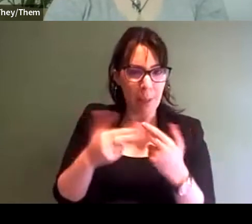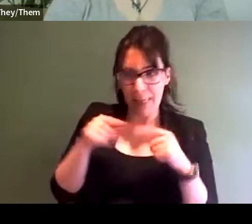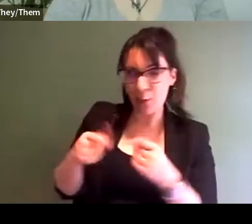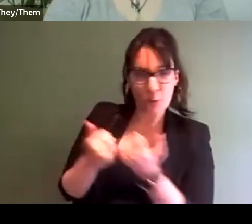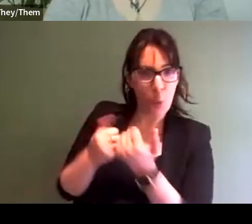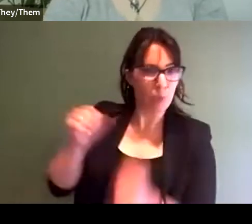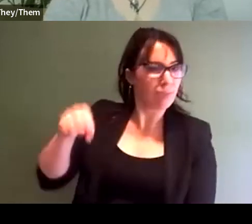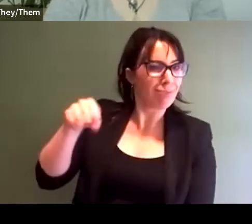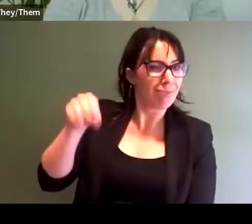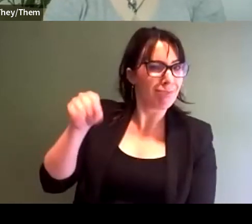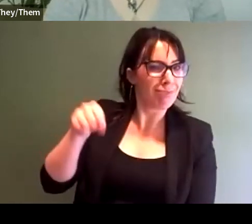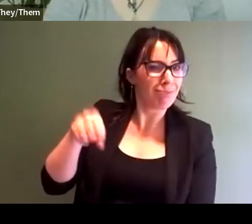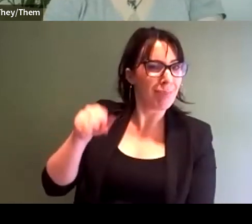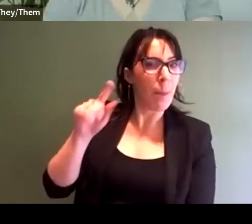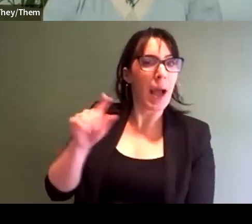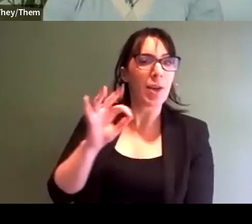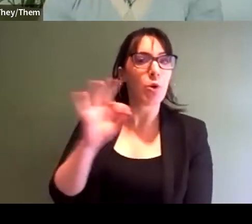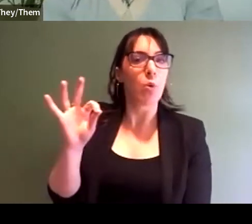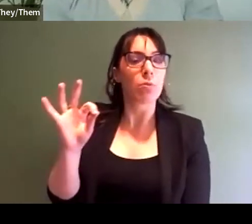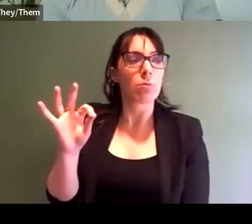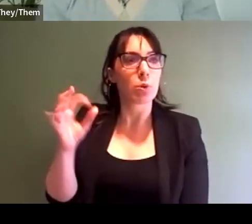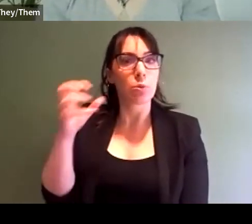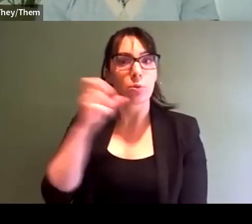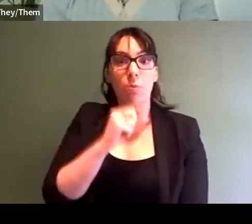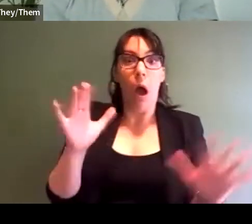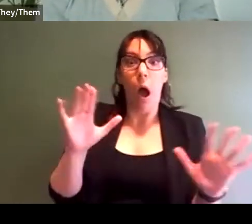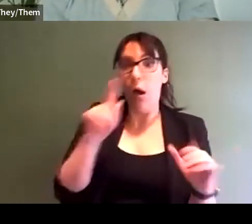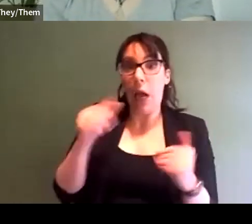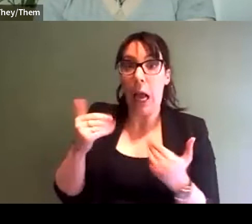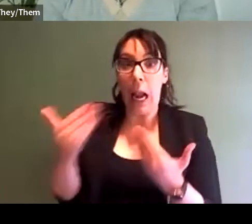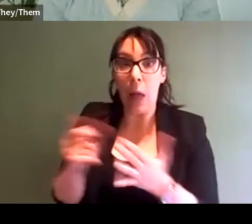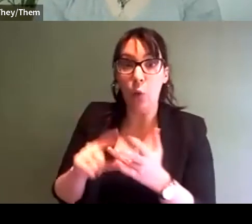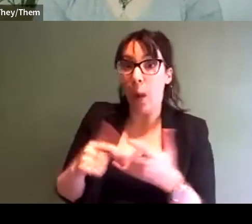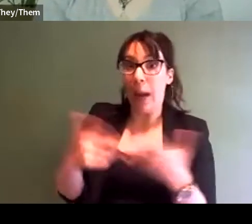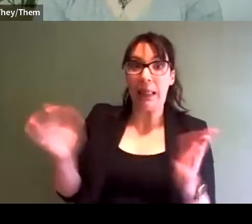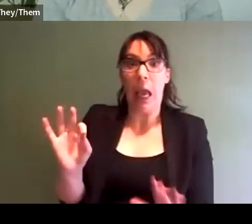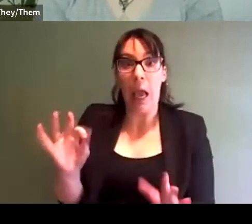But, um, I guess, don't get into that mentality of, I can't let them do anything.